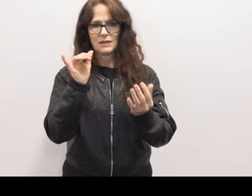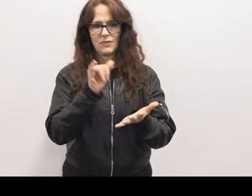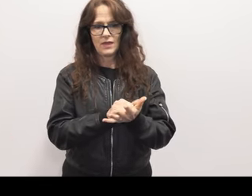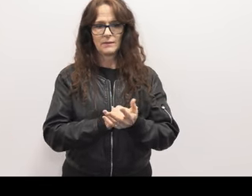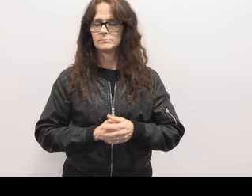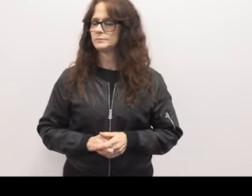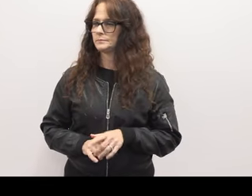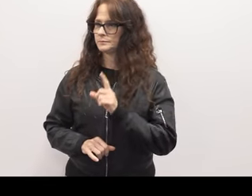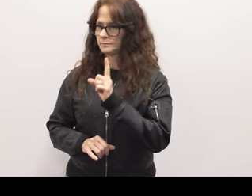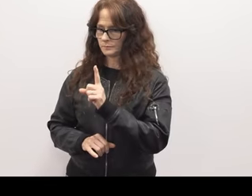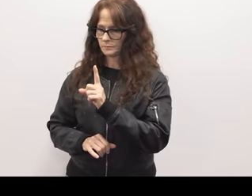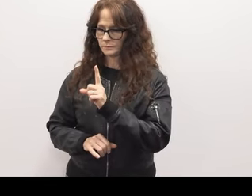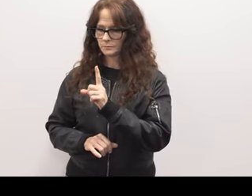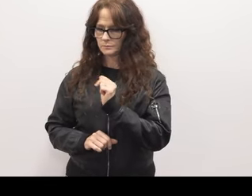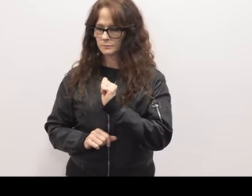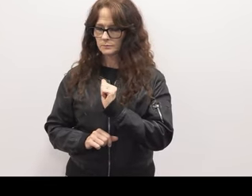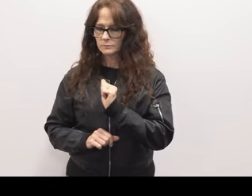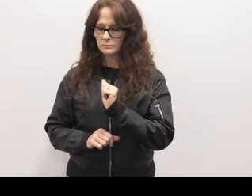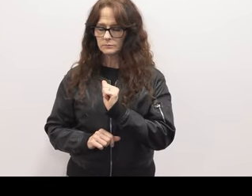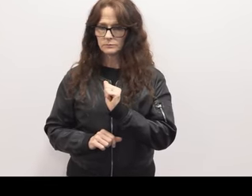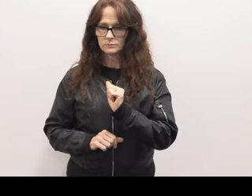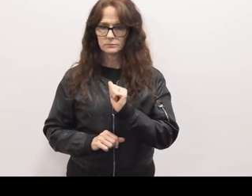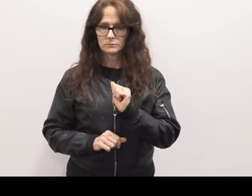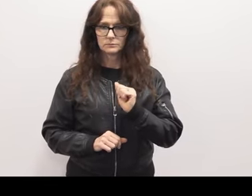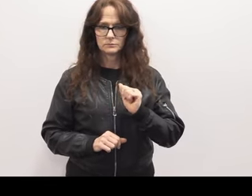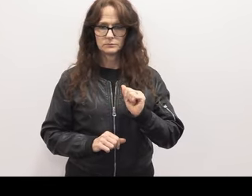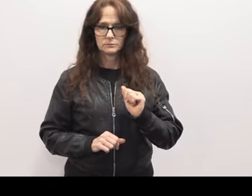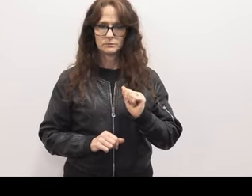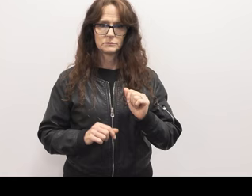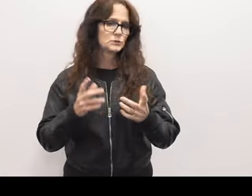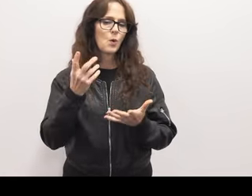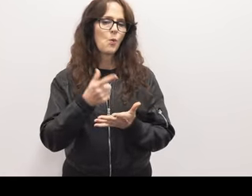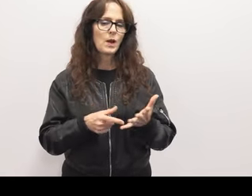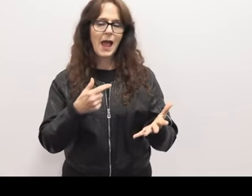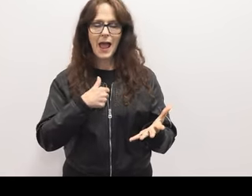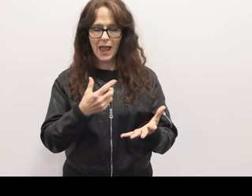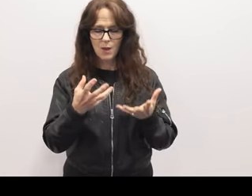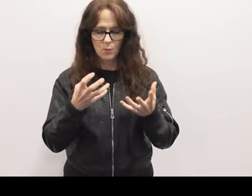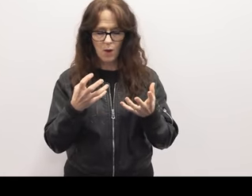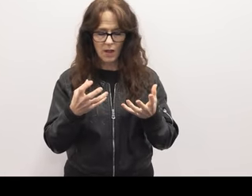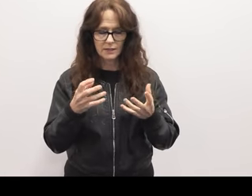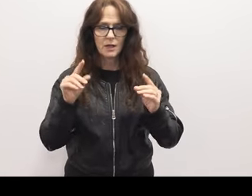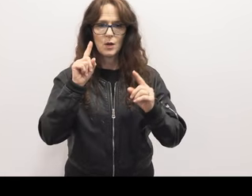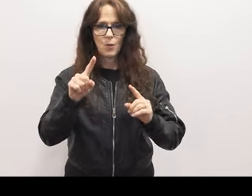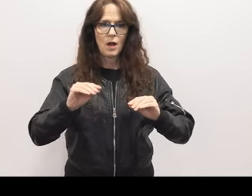[Juan Benitez] As you said. [AJ Crabill] So. [Jill Baker] Three. [AJ Crabill] in the spirit of trying to get to one clear metric.